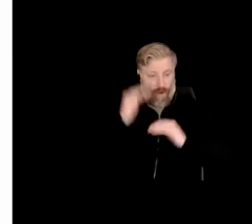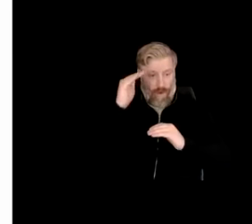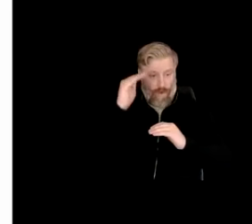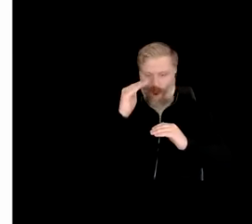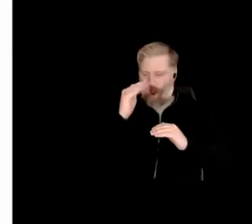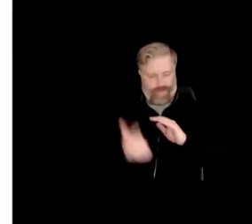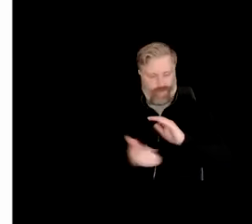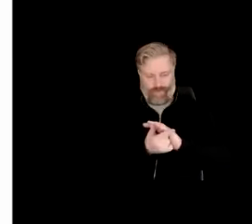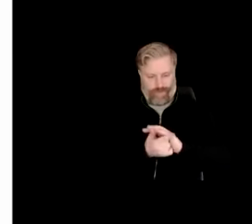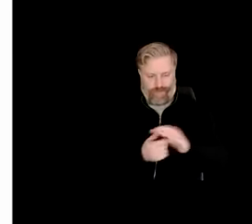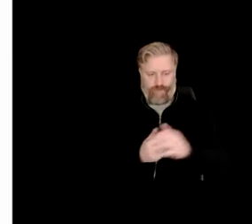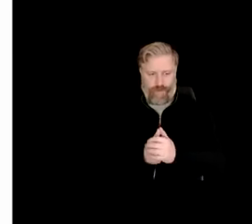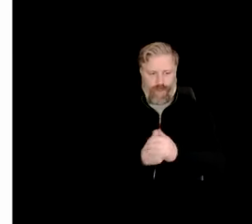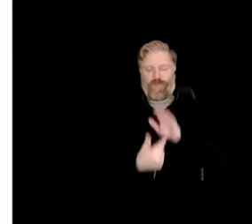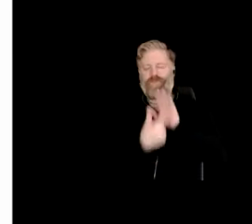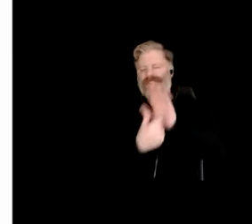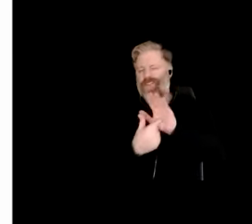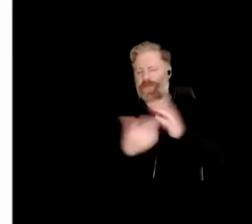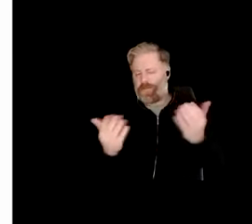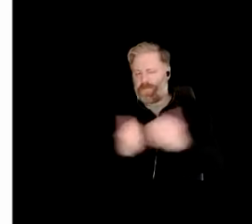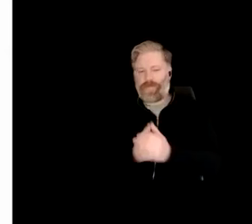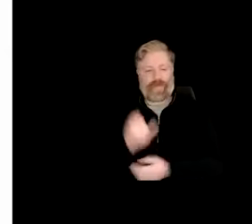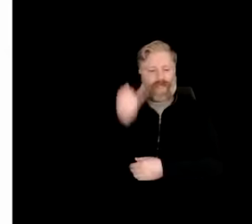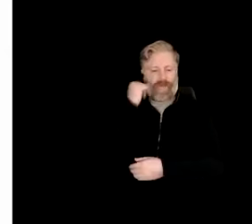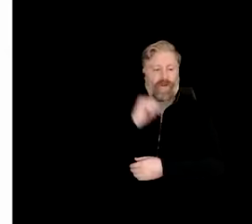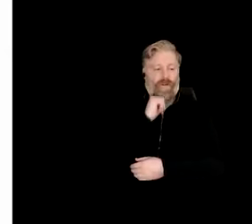So for example, if a non-arts and non-cultural nonprofit